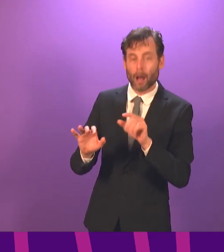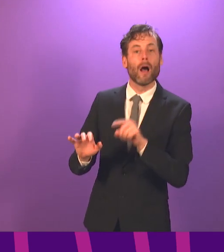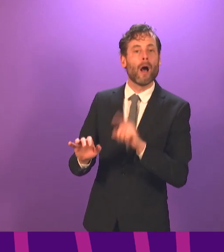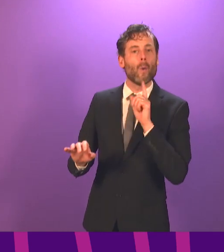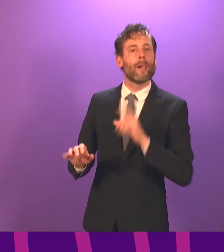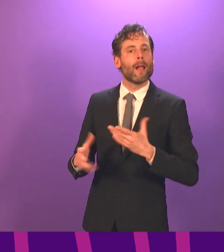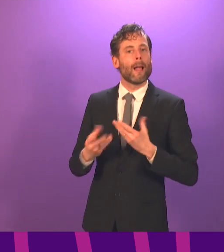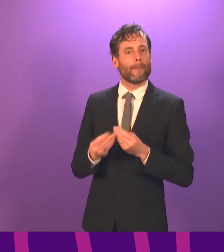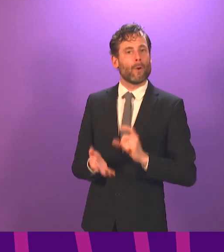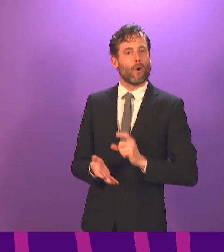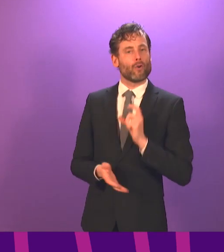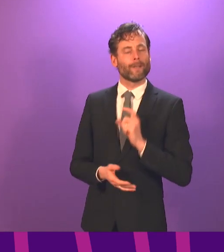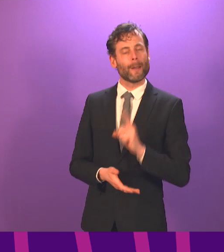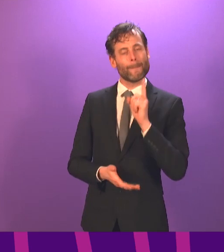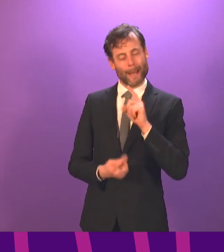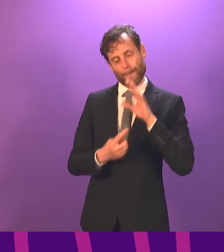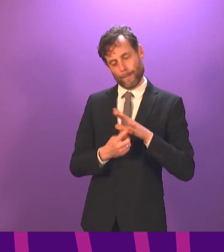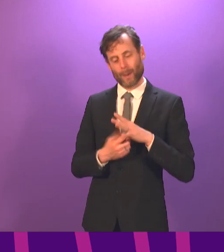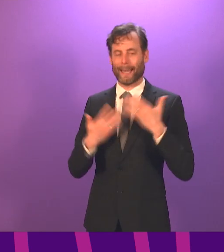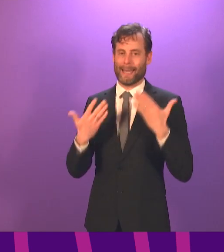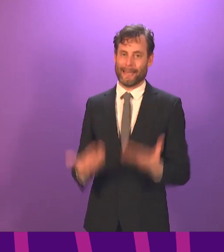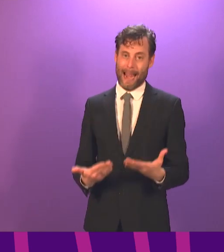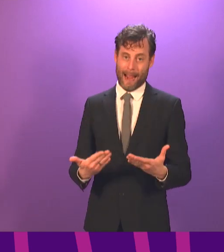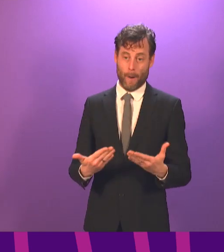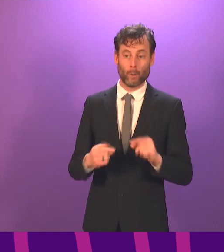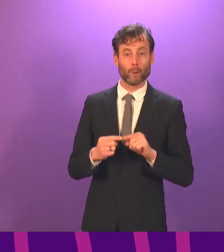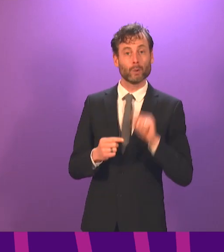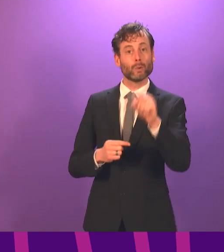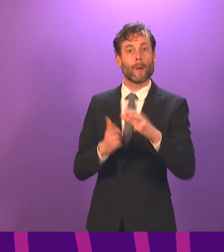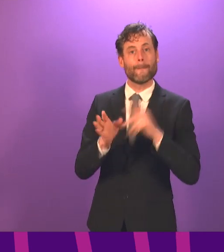There is clearly a job to be done, between now and election day, to boost public confidence in